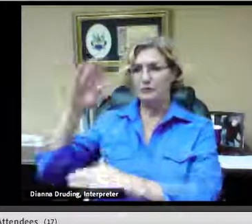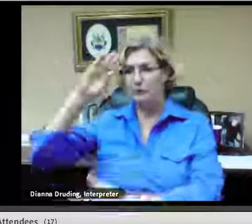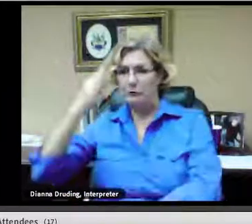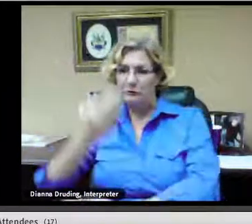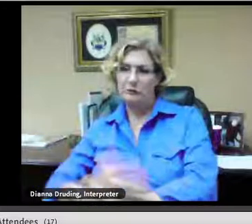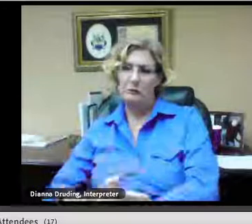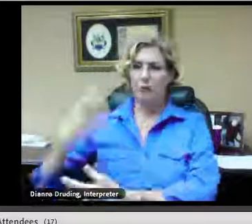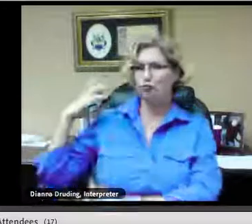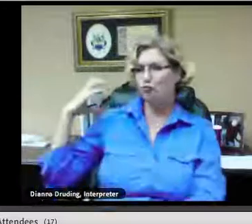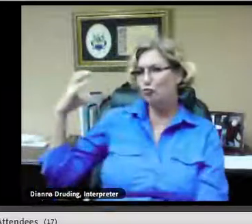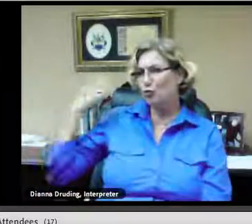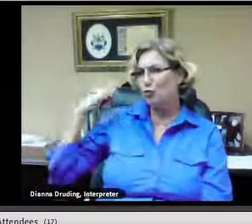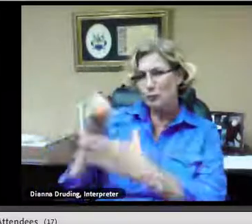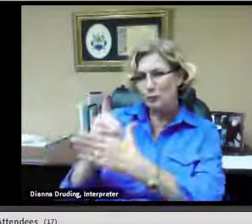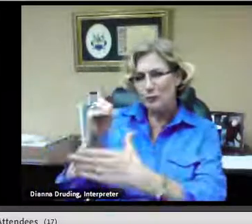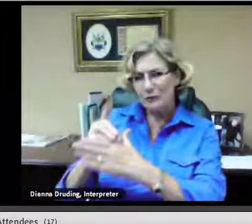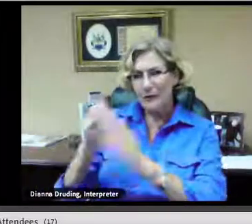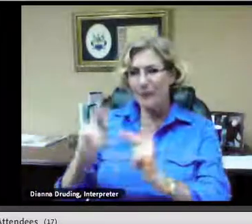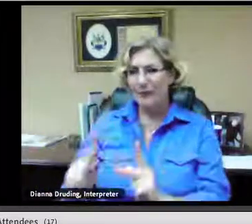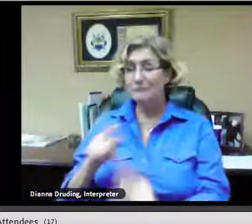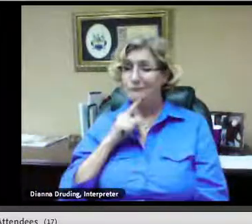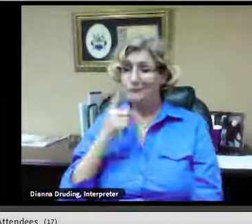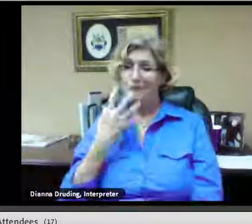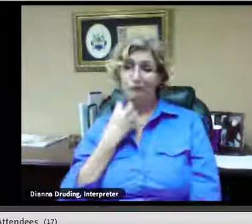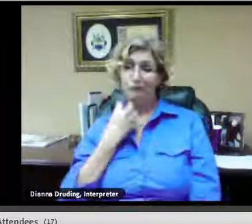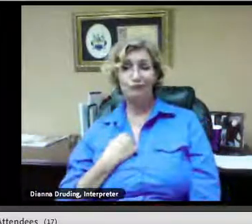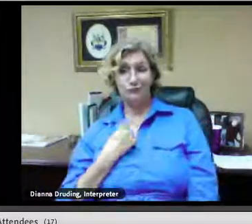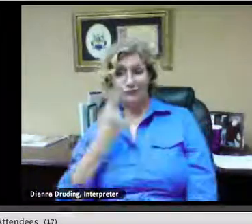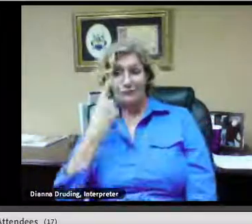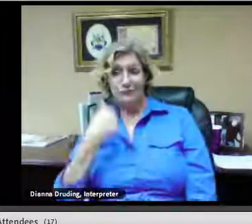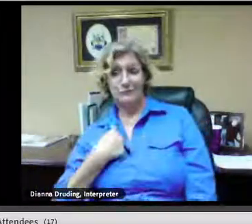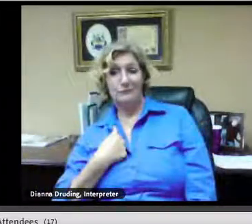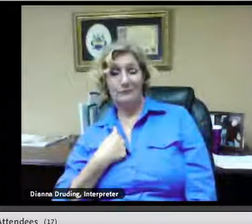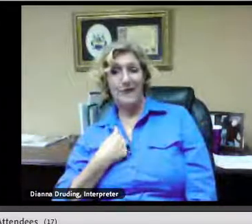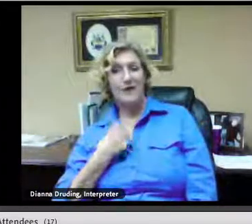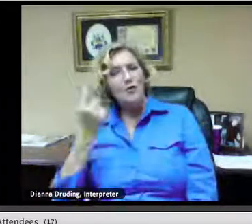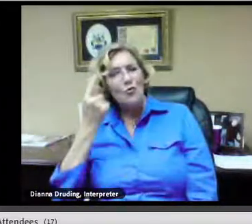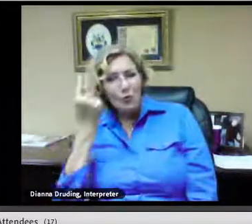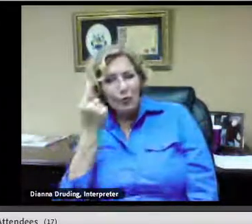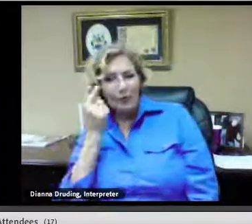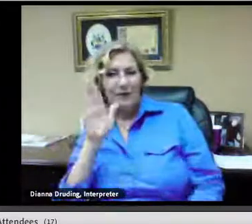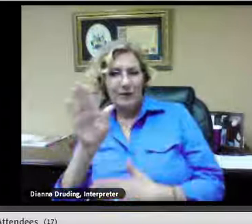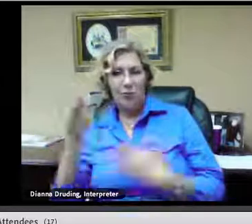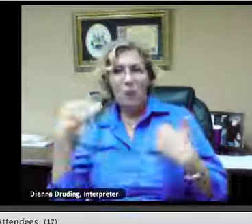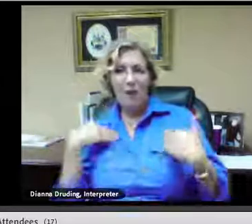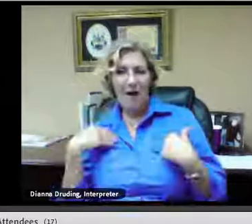you think that you have this understanding, and then you suddenly realize you don't even have a clue.